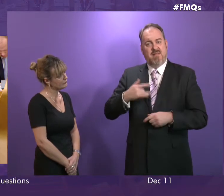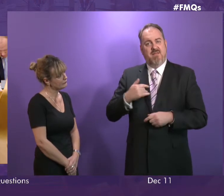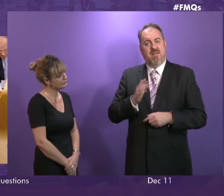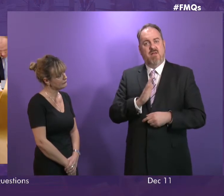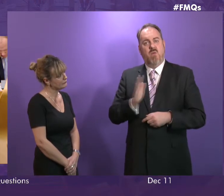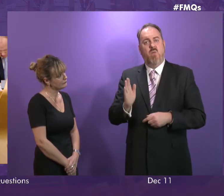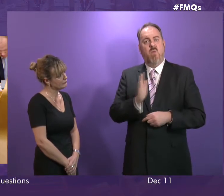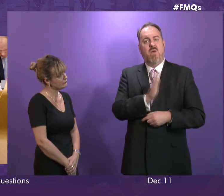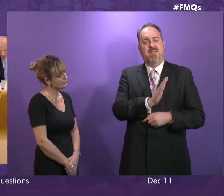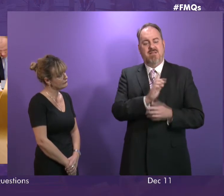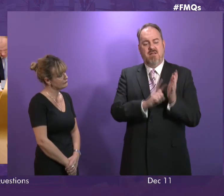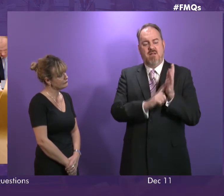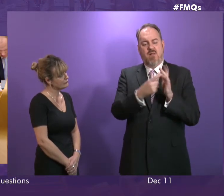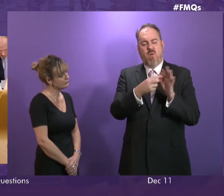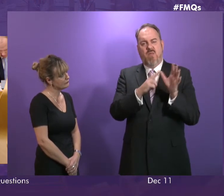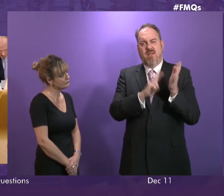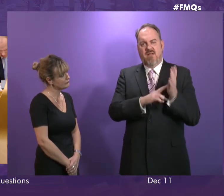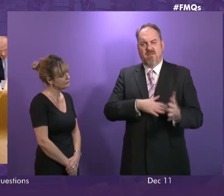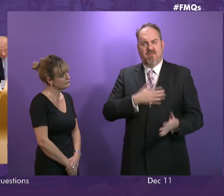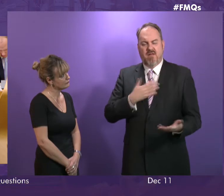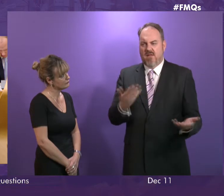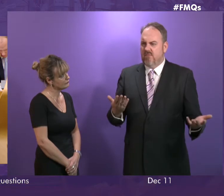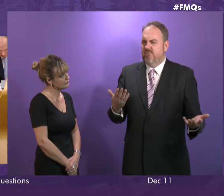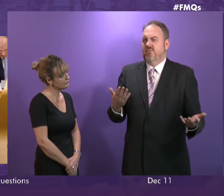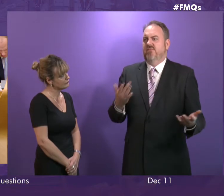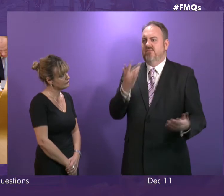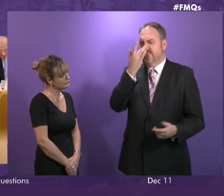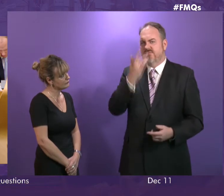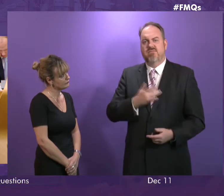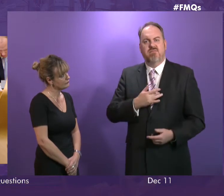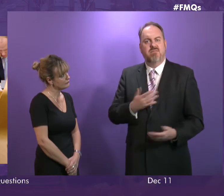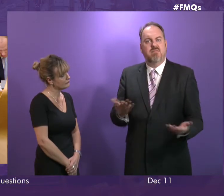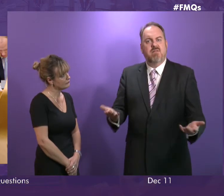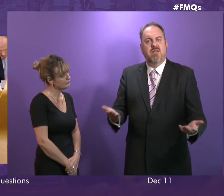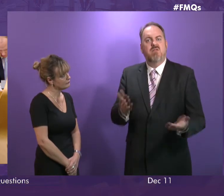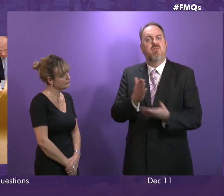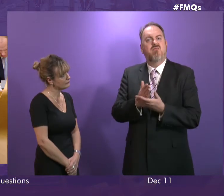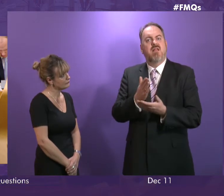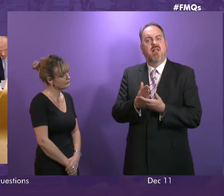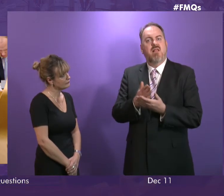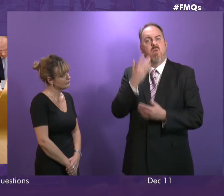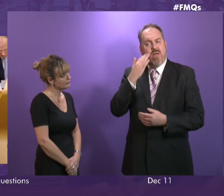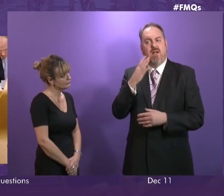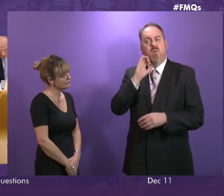National Party Government. Parents have asked me to ask the First Minister this question. When will the 24/7 service return?